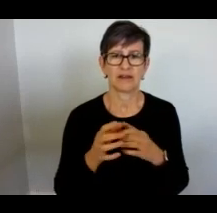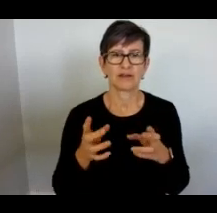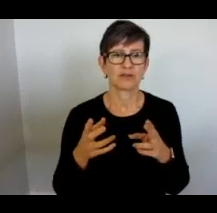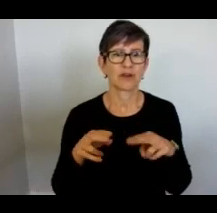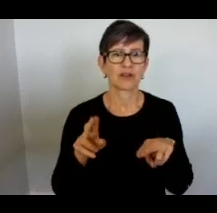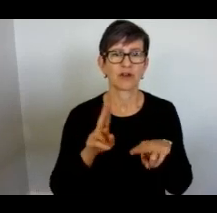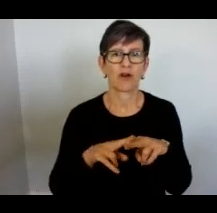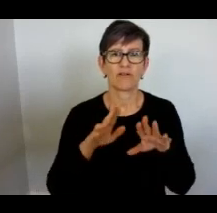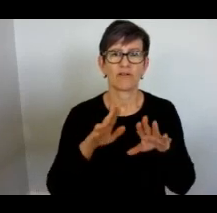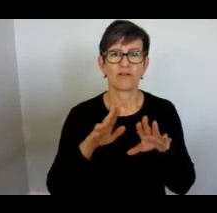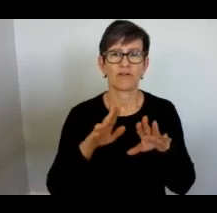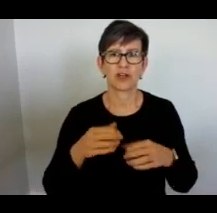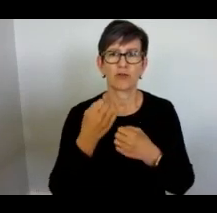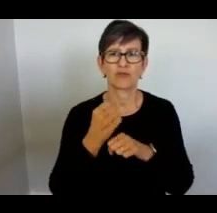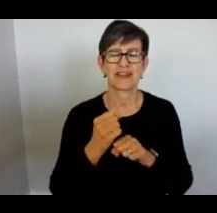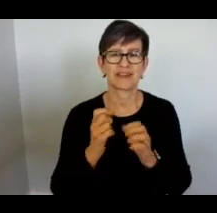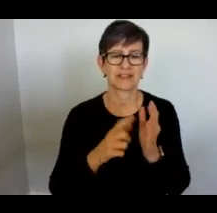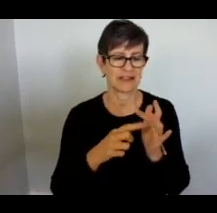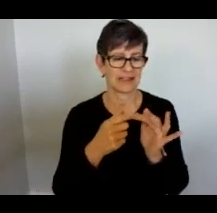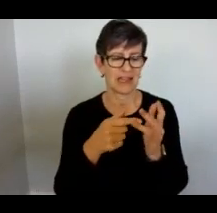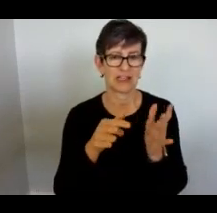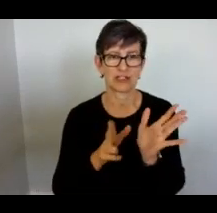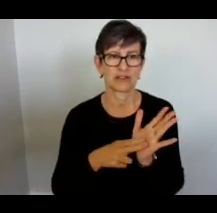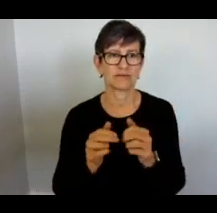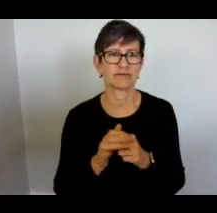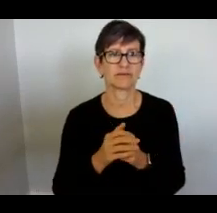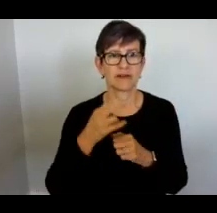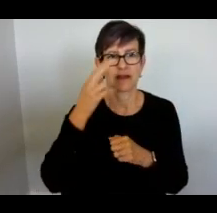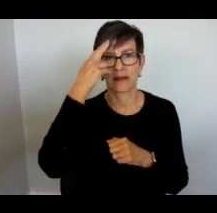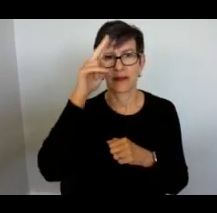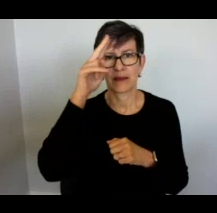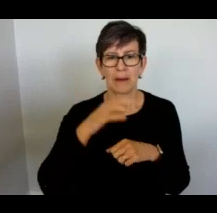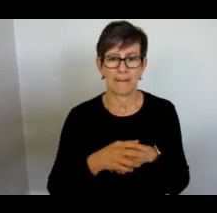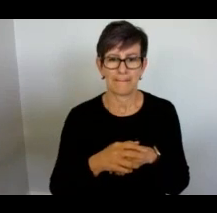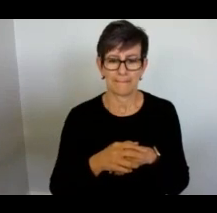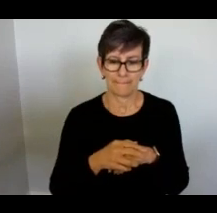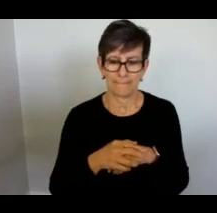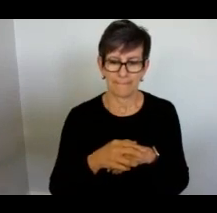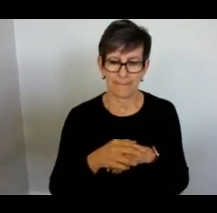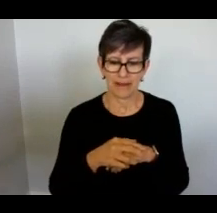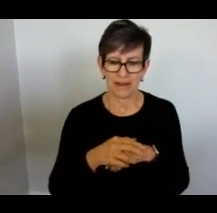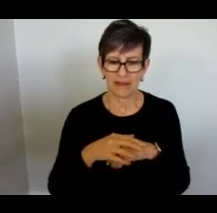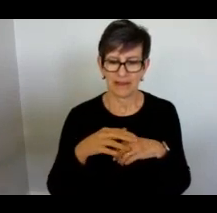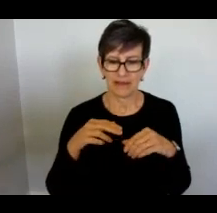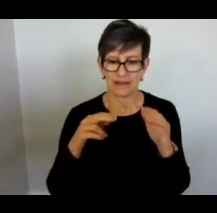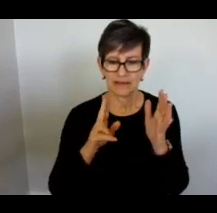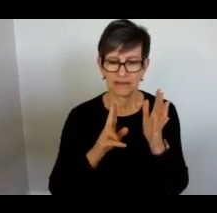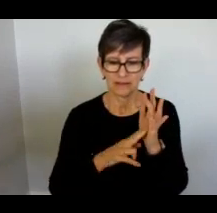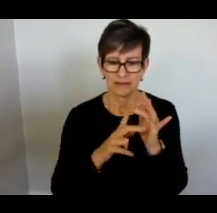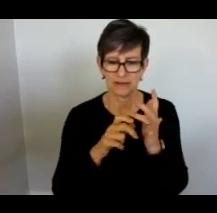Good afternoon, everyone. I'm the Principal Lawyer of the Child Protection Litigation.